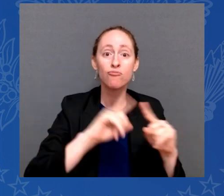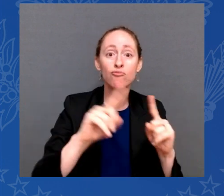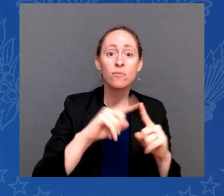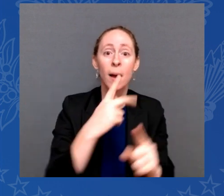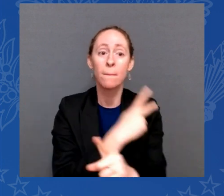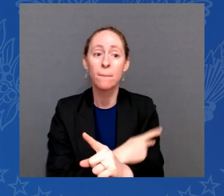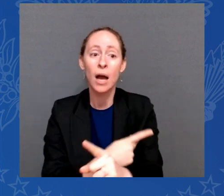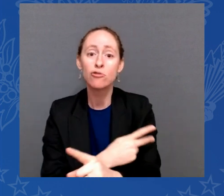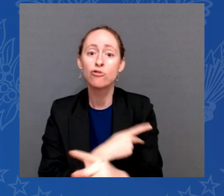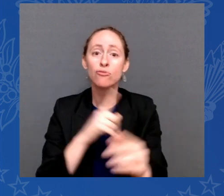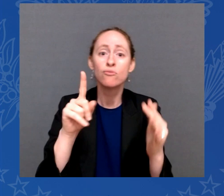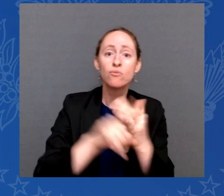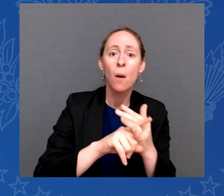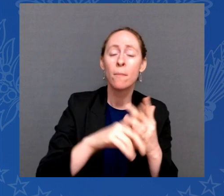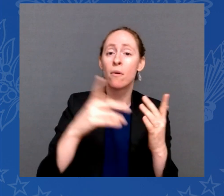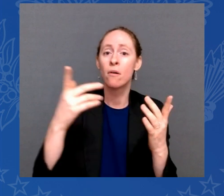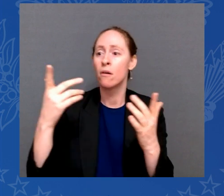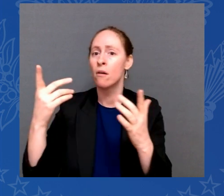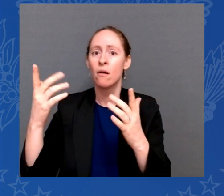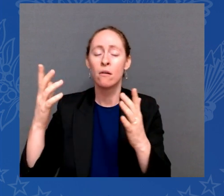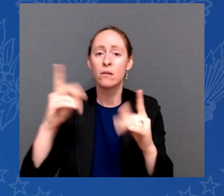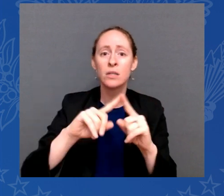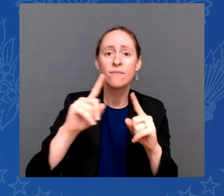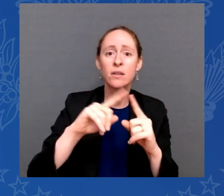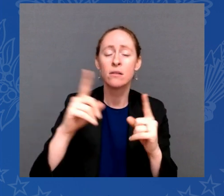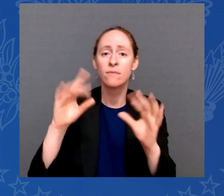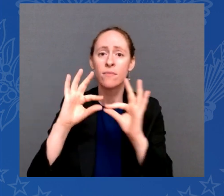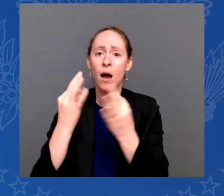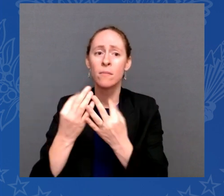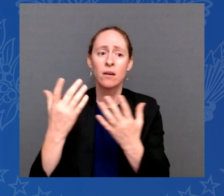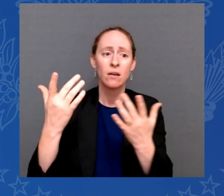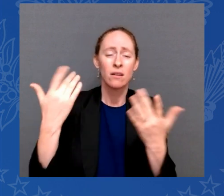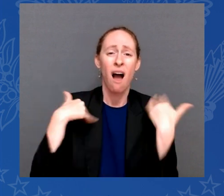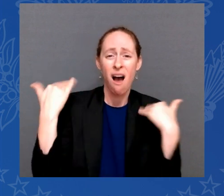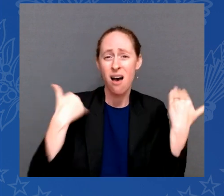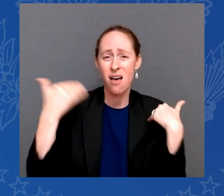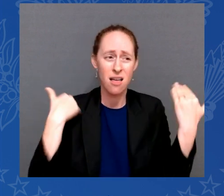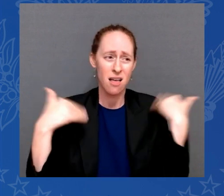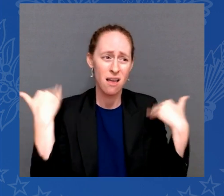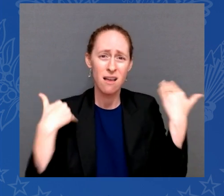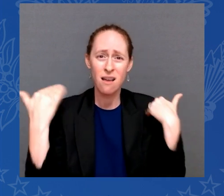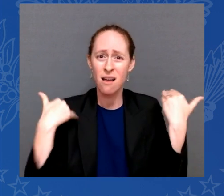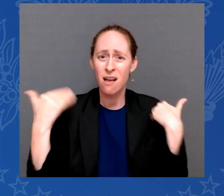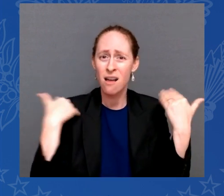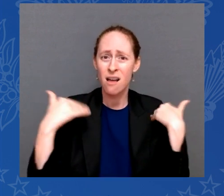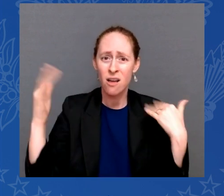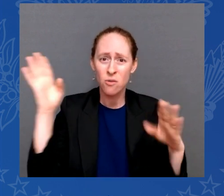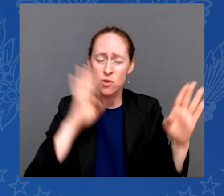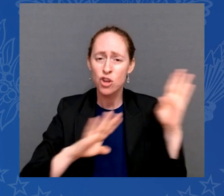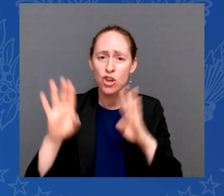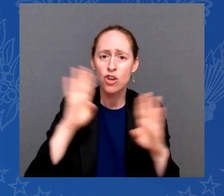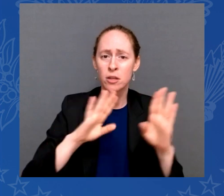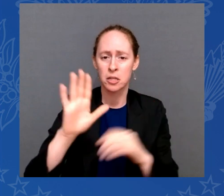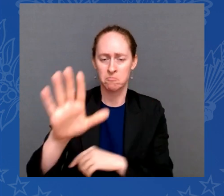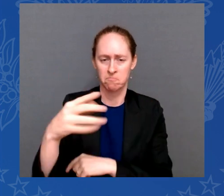At HHS, we heard those voices. We heeded the president and the vice president's call for action